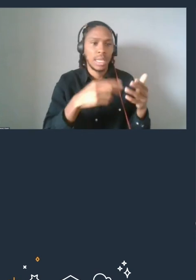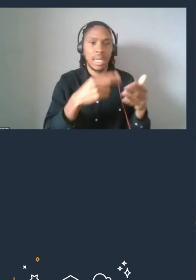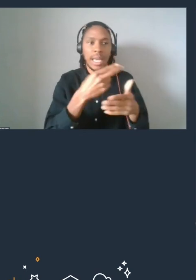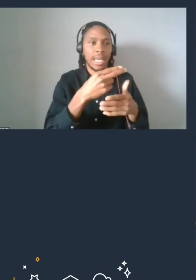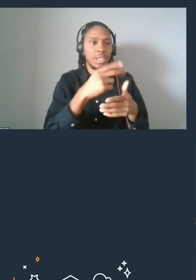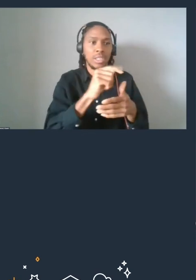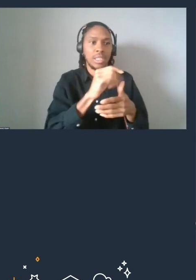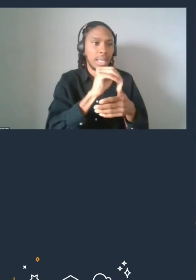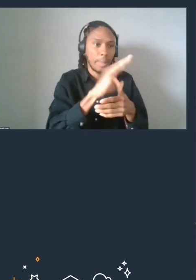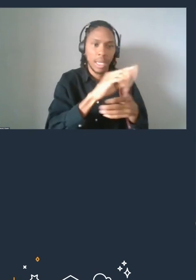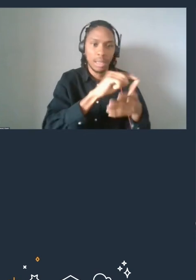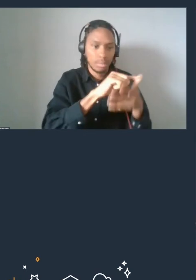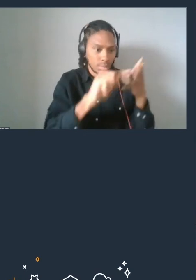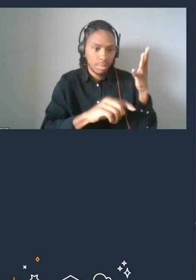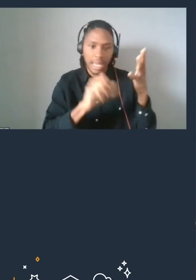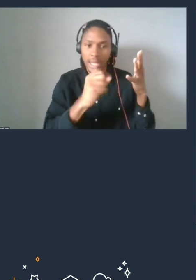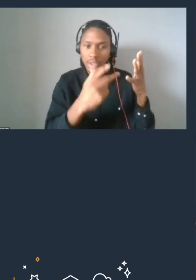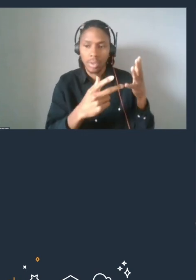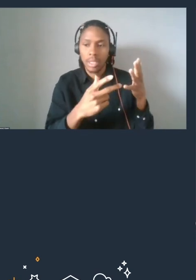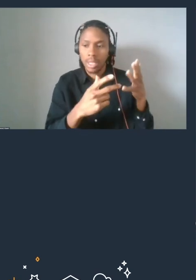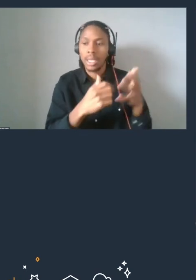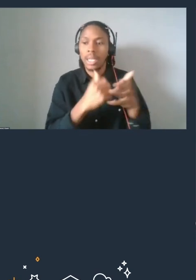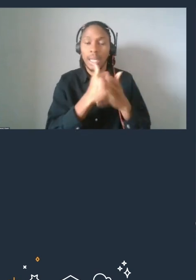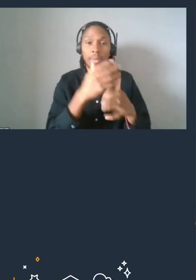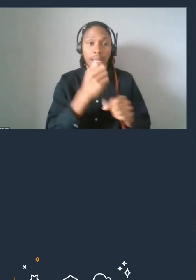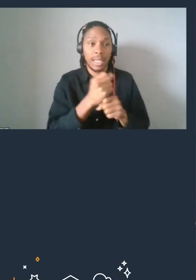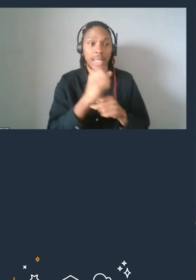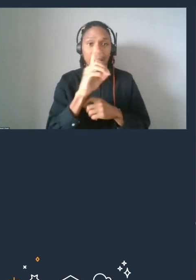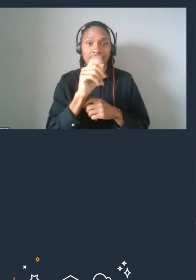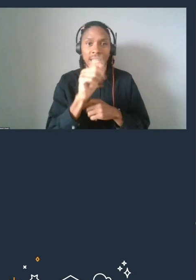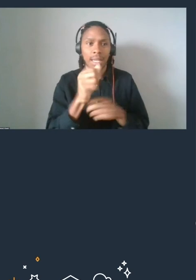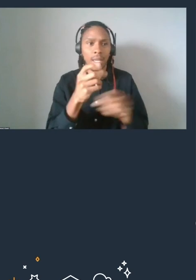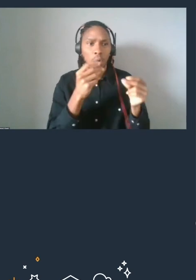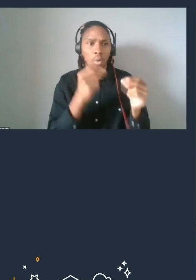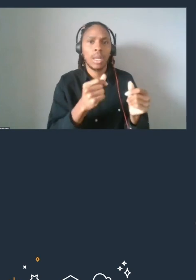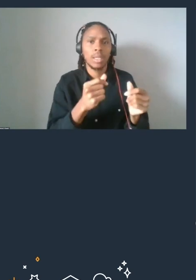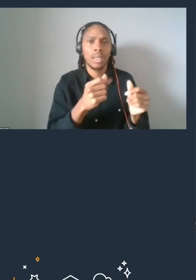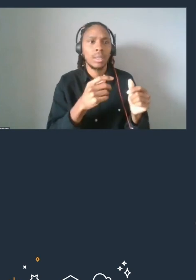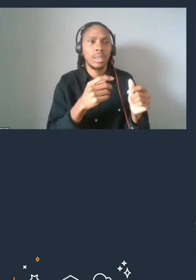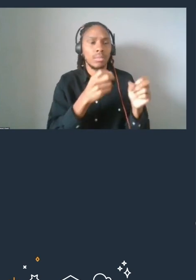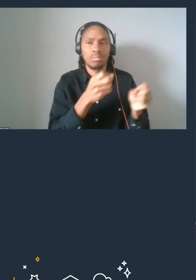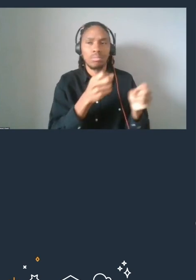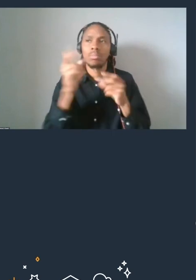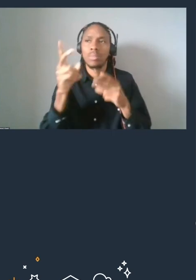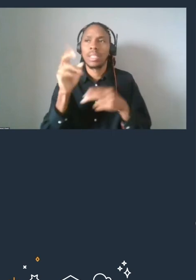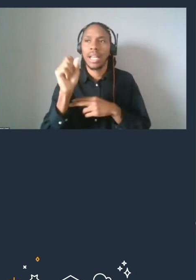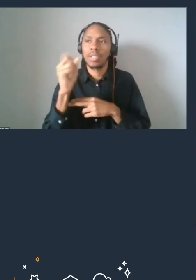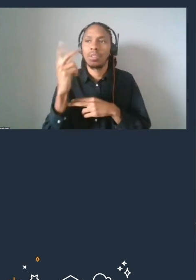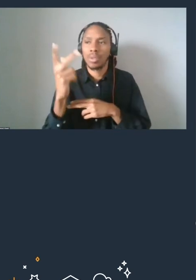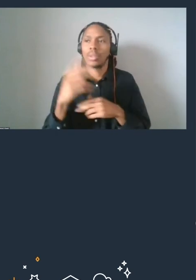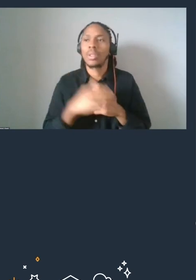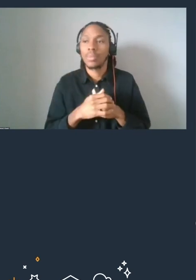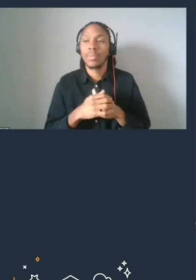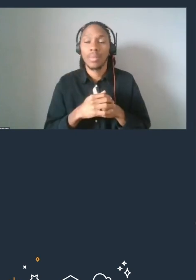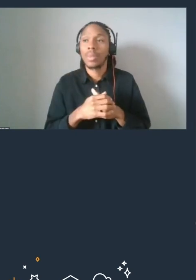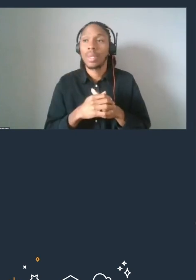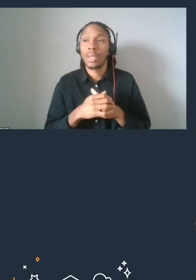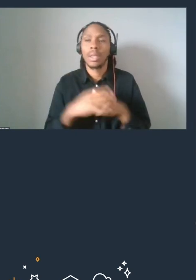and then helps you get that data quickly up into S3. We talked about encryption capabilities,